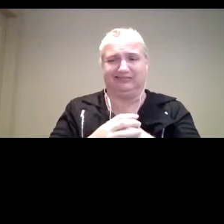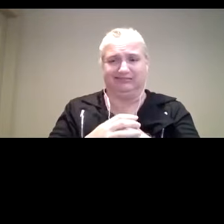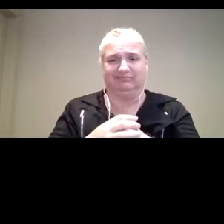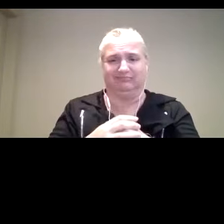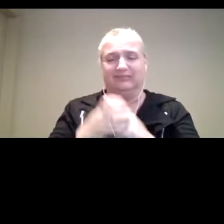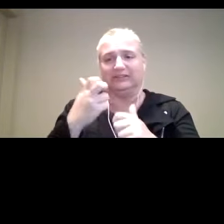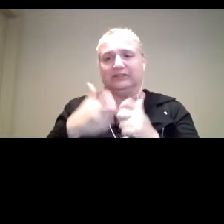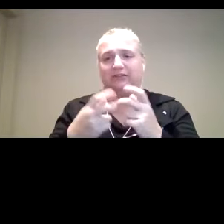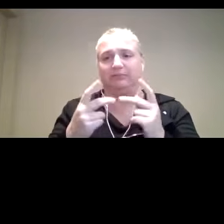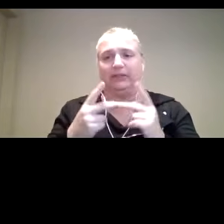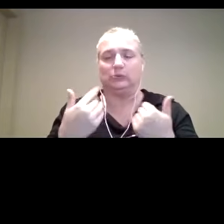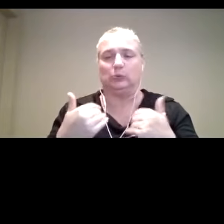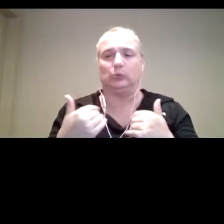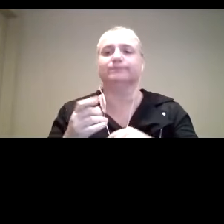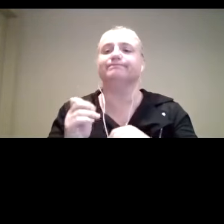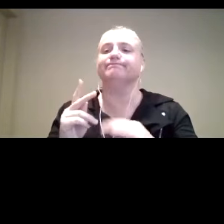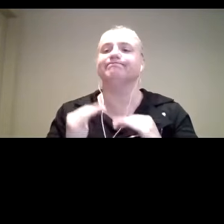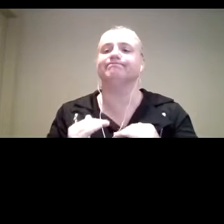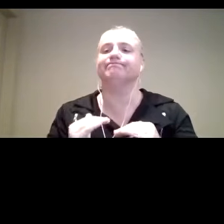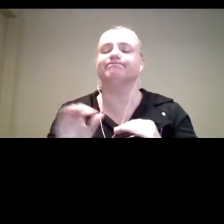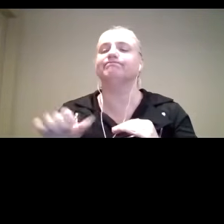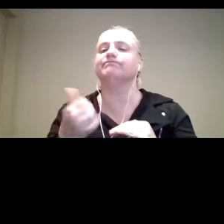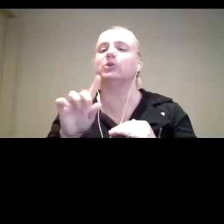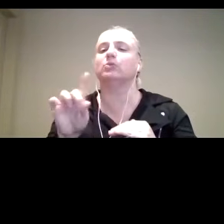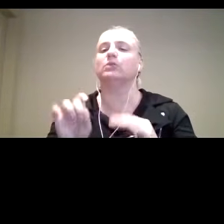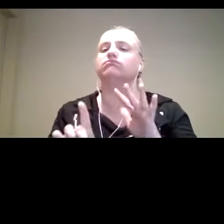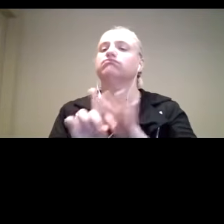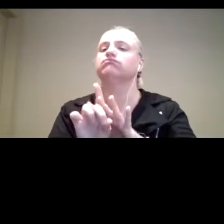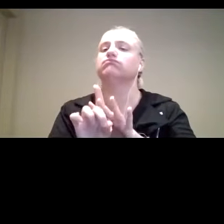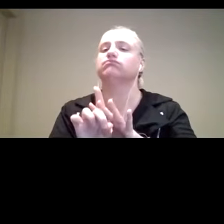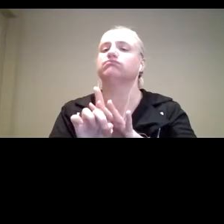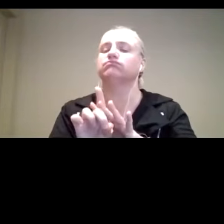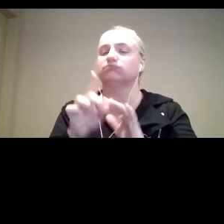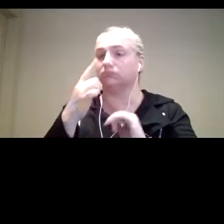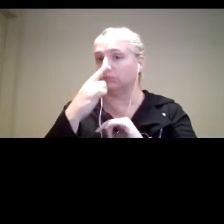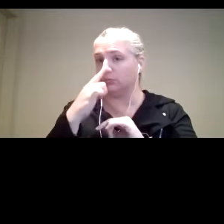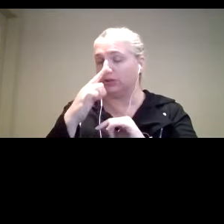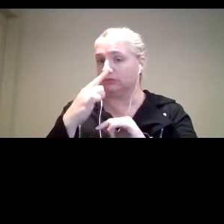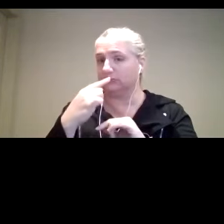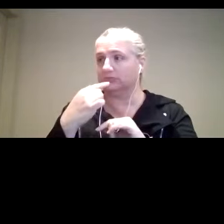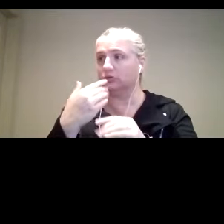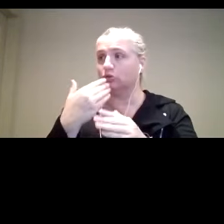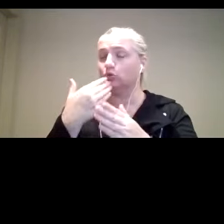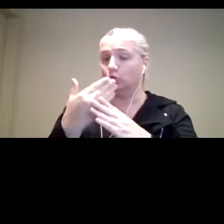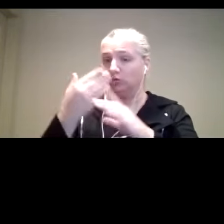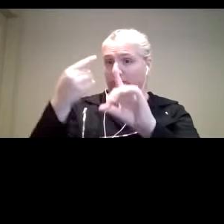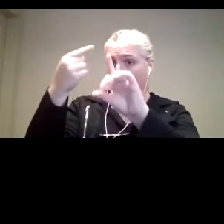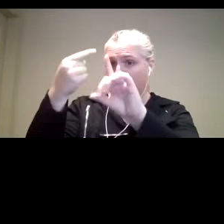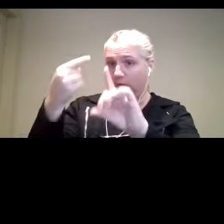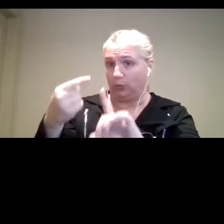[Host] All right. I've got another question for you. Can you share some ideas of goal areas to address mental health needs